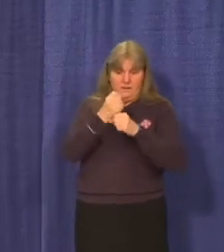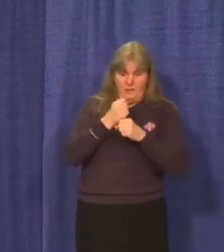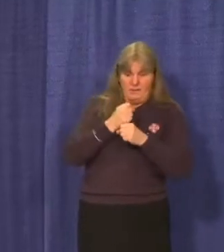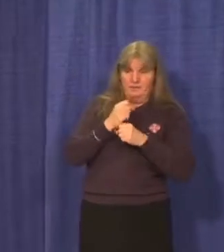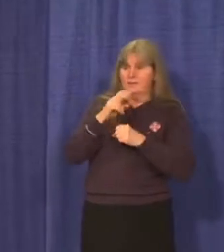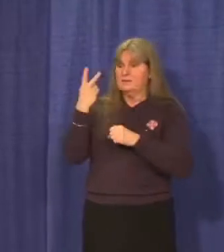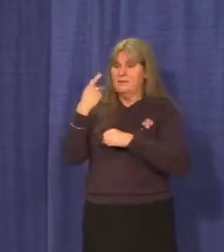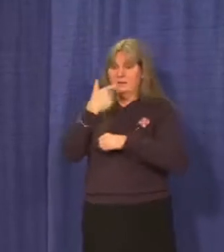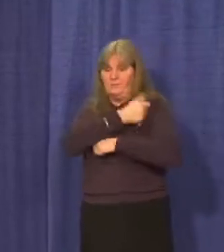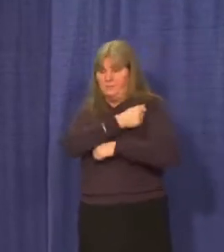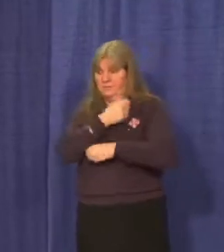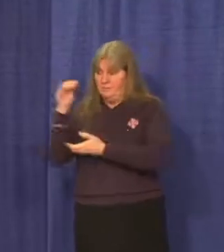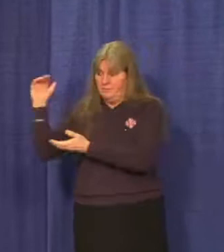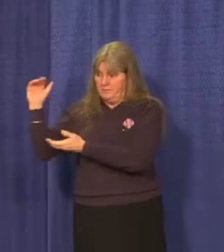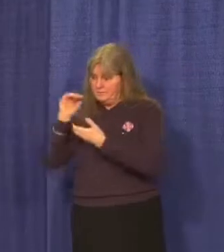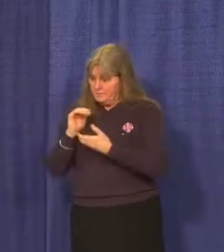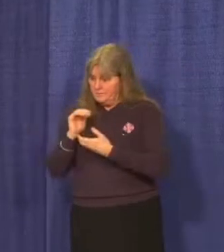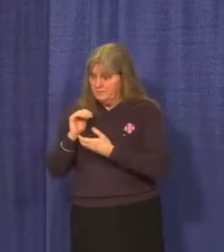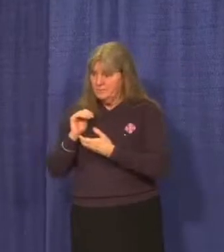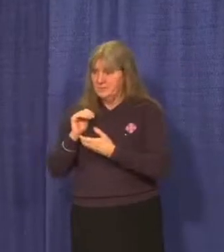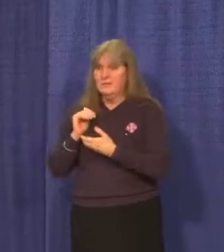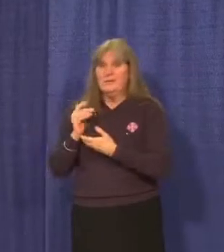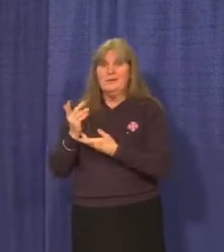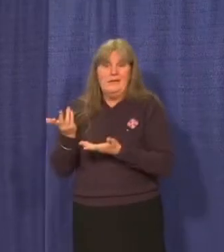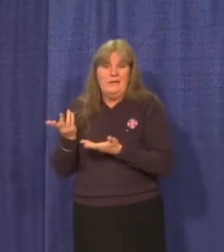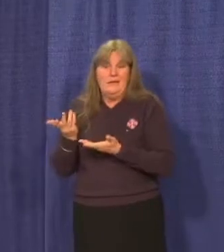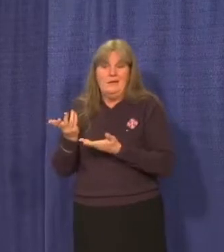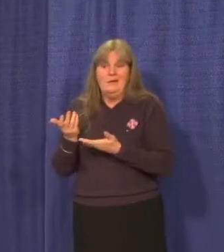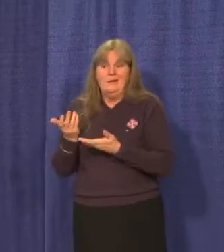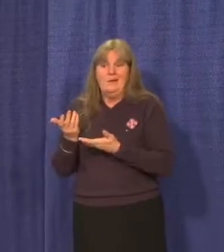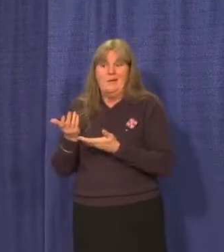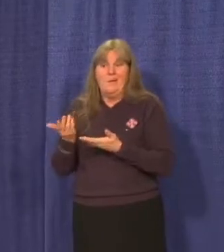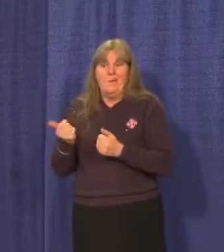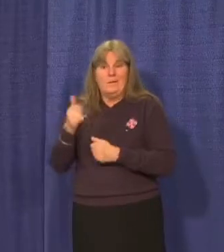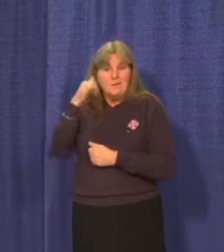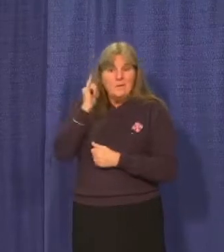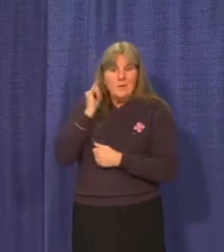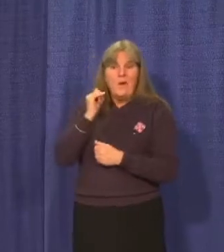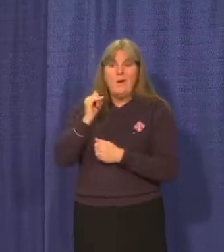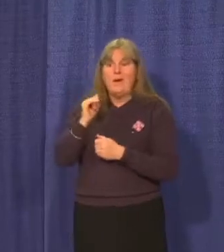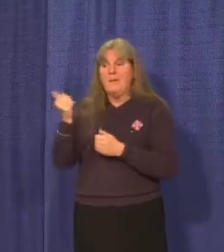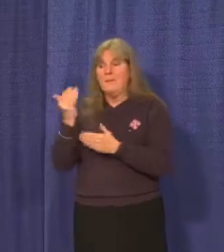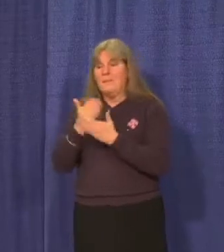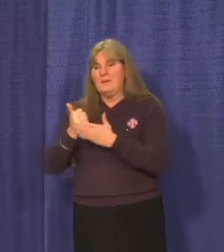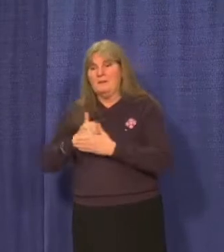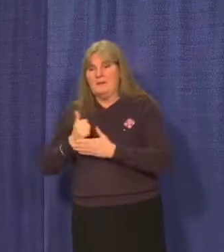no reason to believe whether in Yukon or in the rest of Canada that the medical teams right